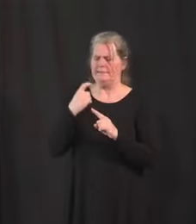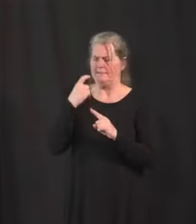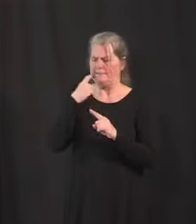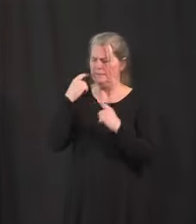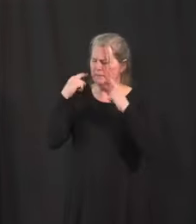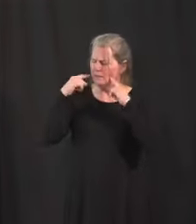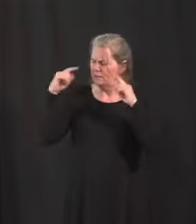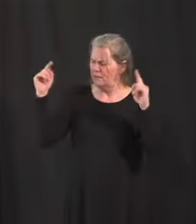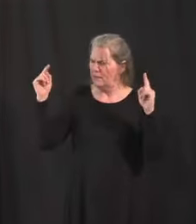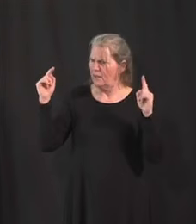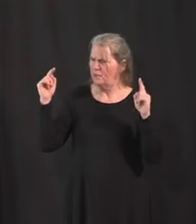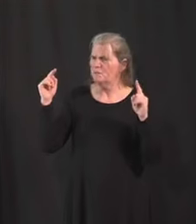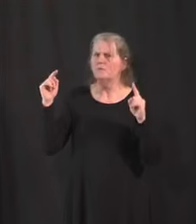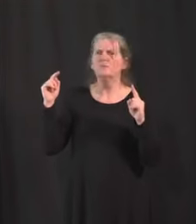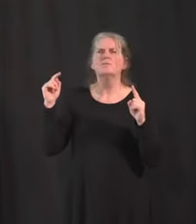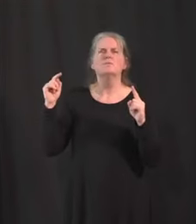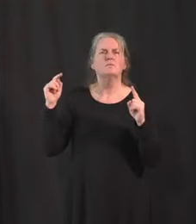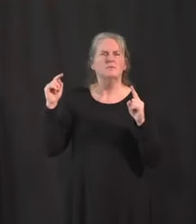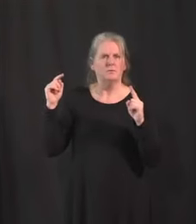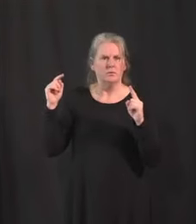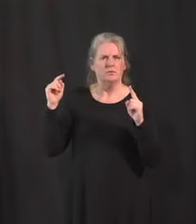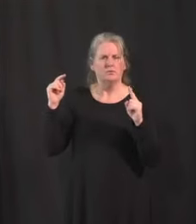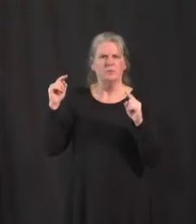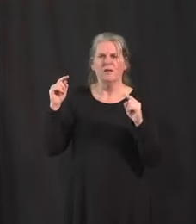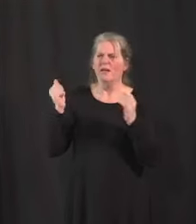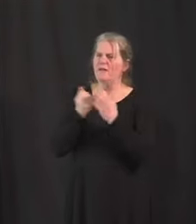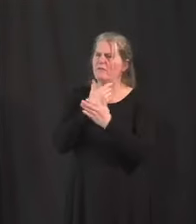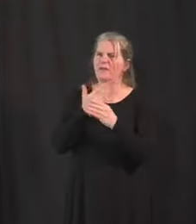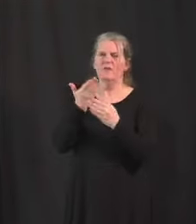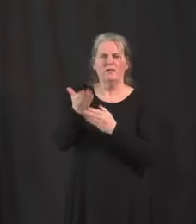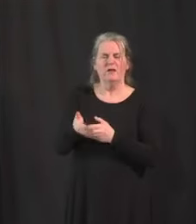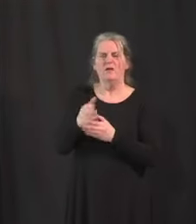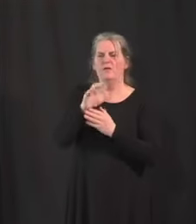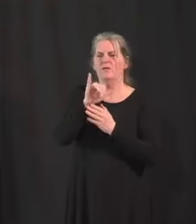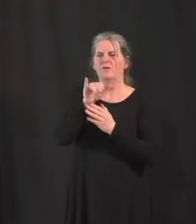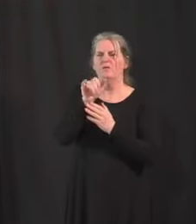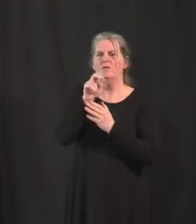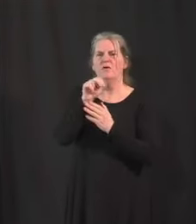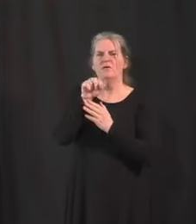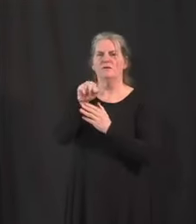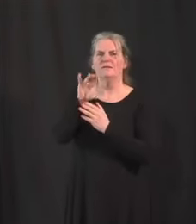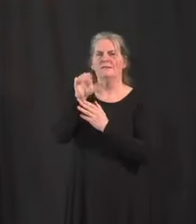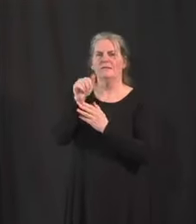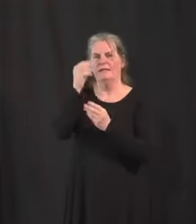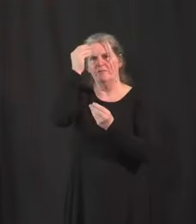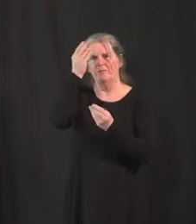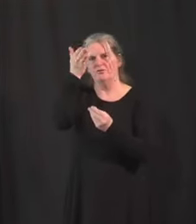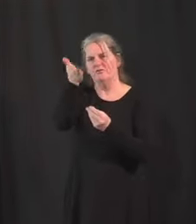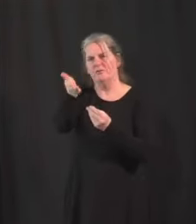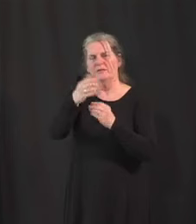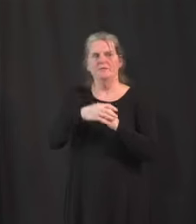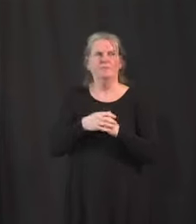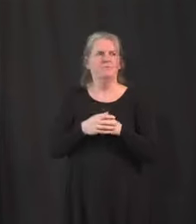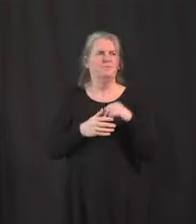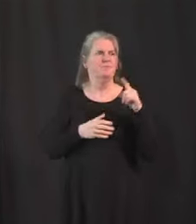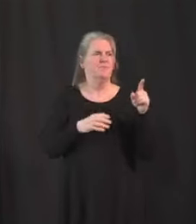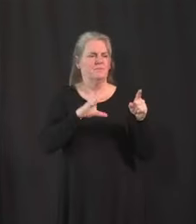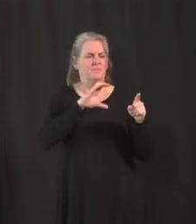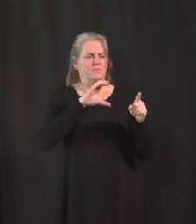THEY'RE IN ARE ALL ON YUKON.CA. CAN YOU HEAR -- ARE YOU